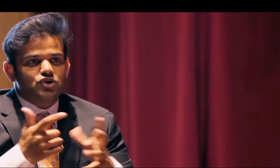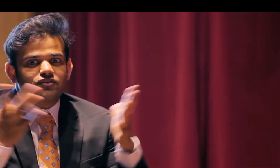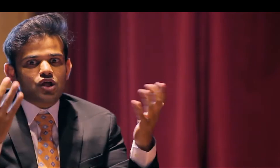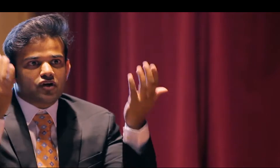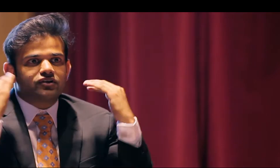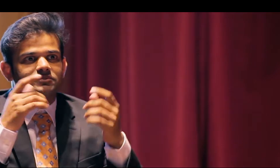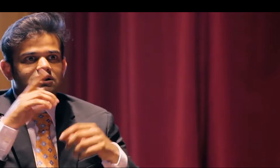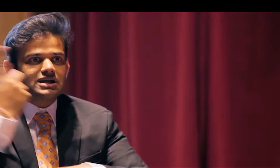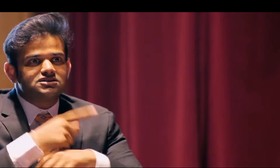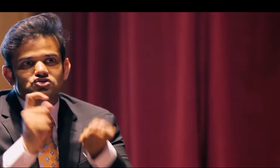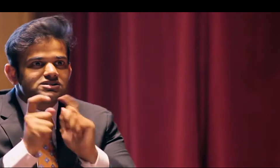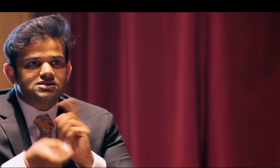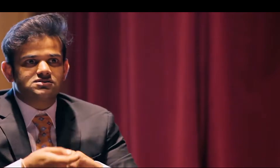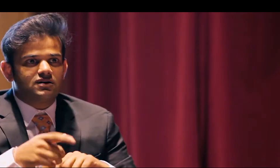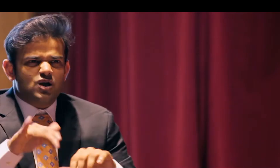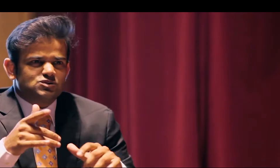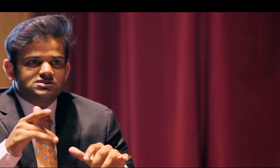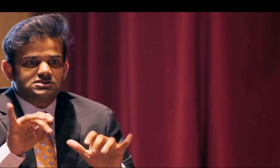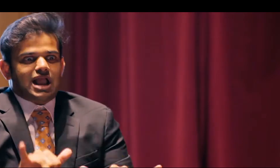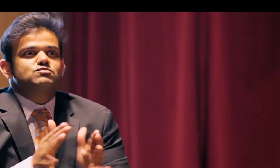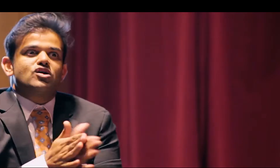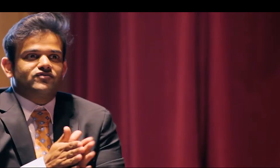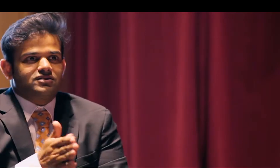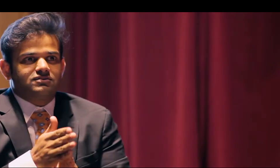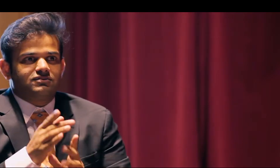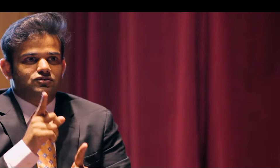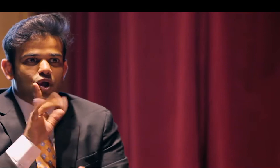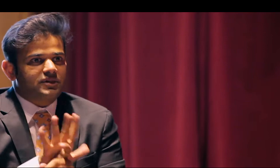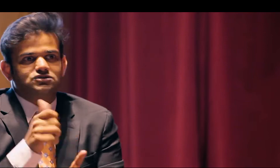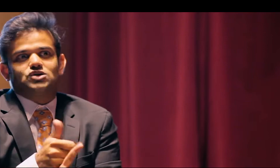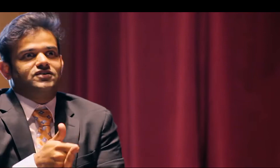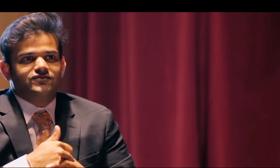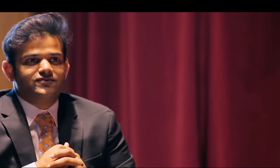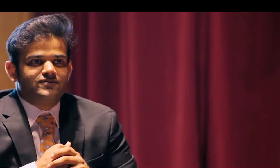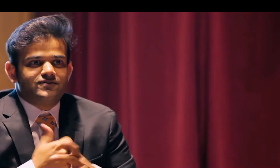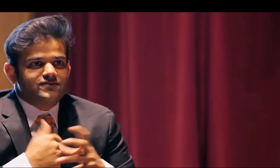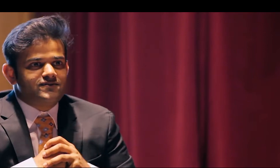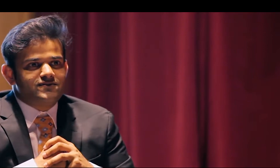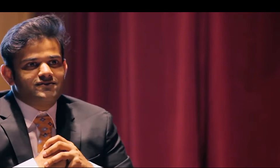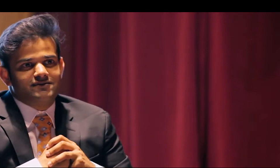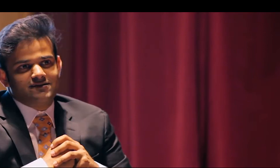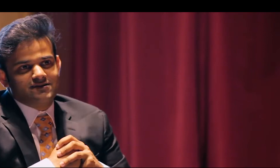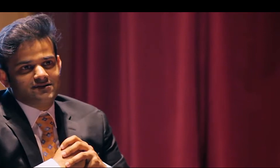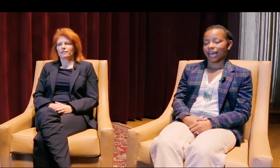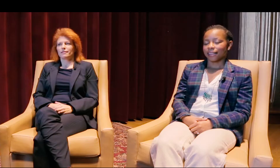What, I mean 'cause, you've got to be, I mean, with all the changes, all that you're faced with and how do you keep yourself motivated?